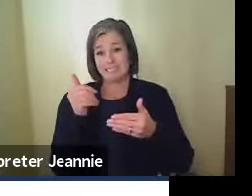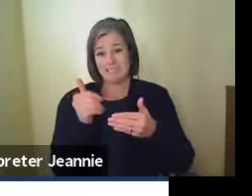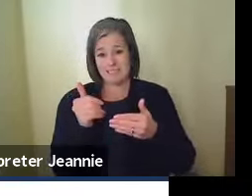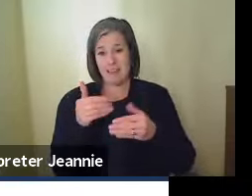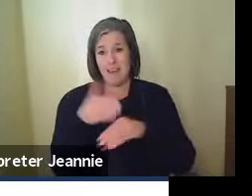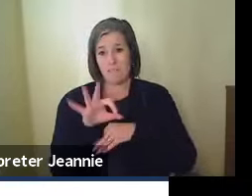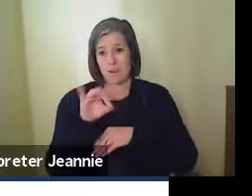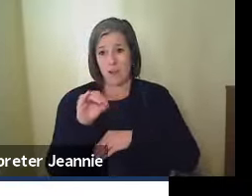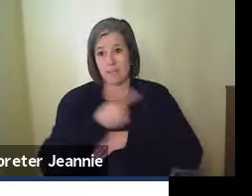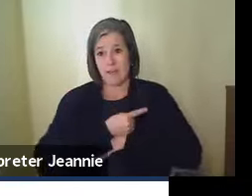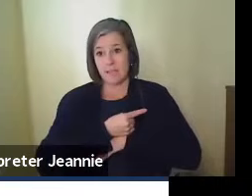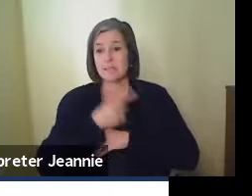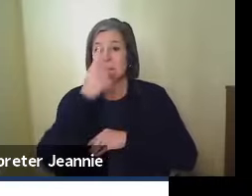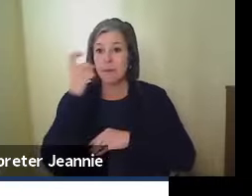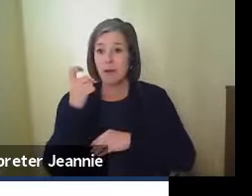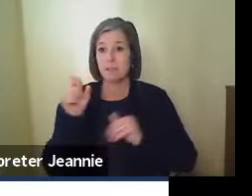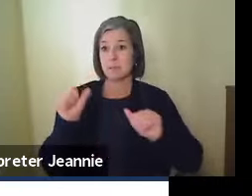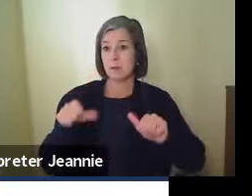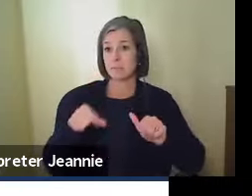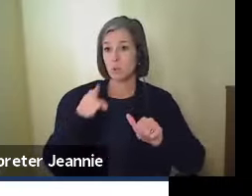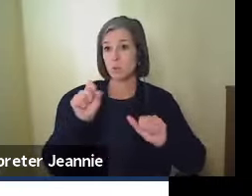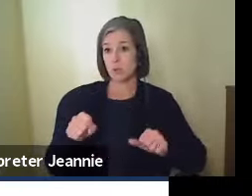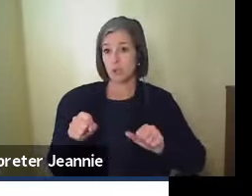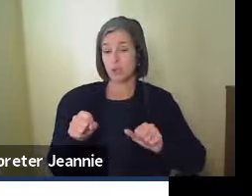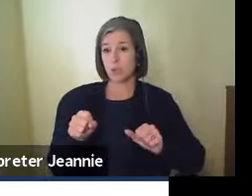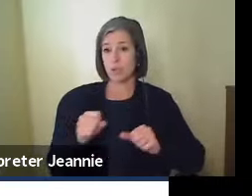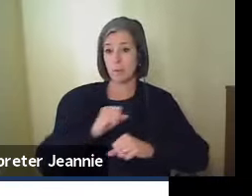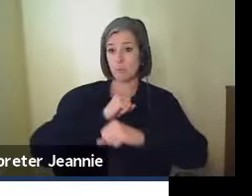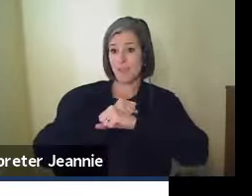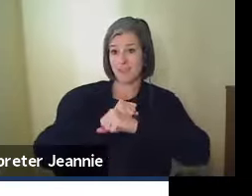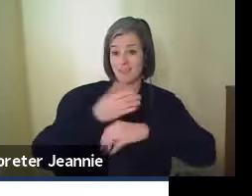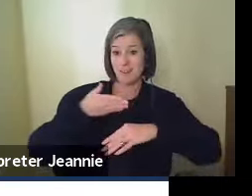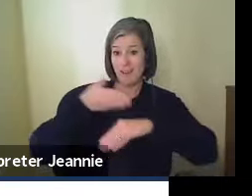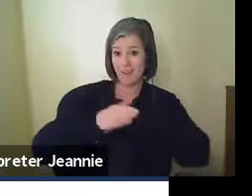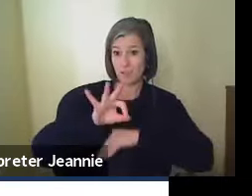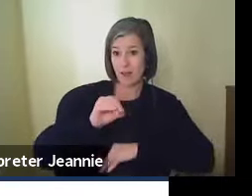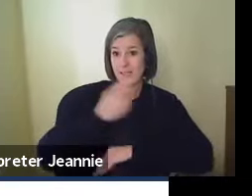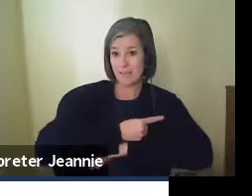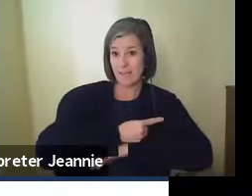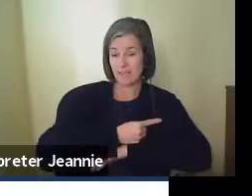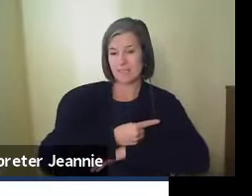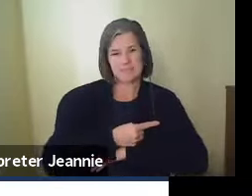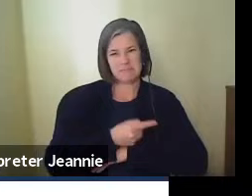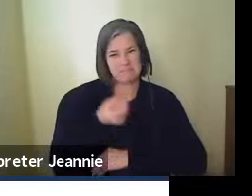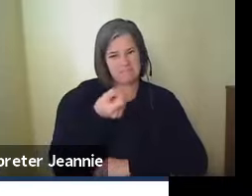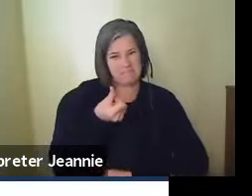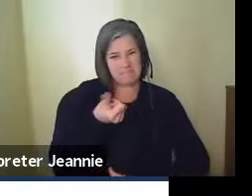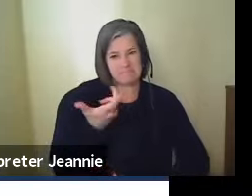the chance that you are going to be protected beyond that period is probably pretty slim.